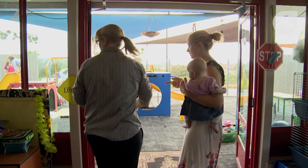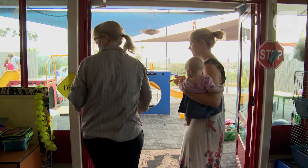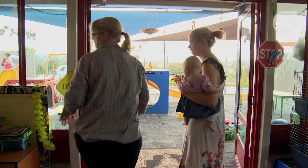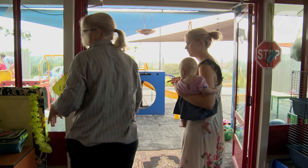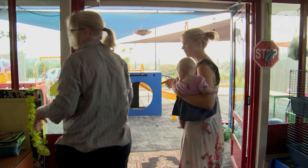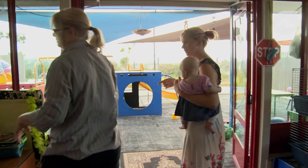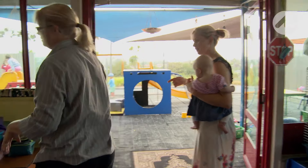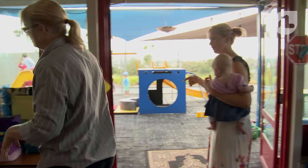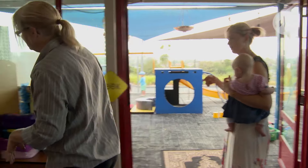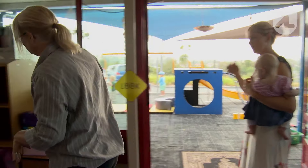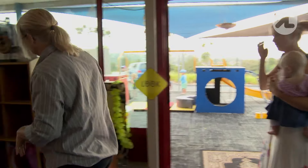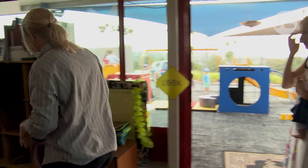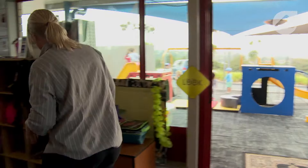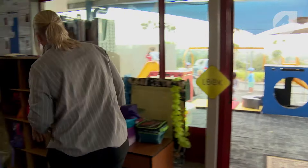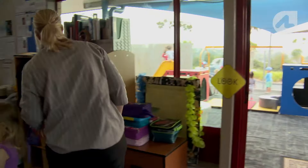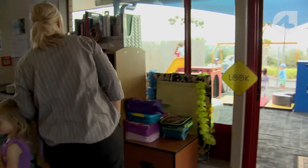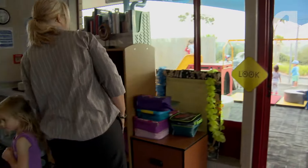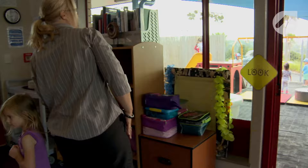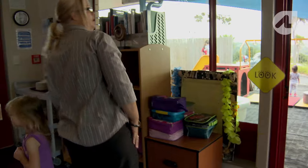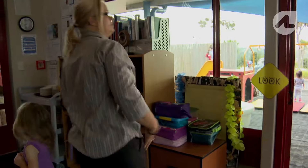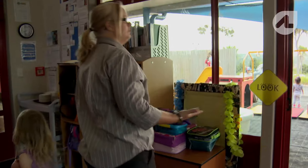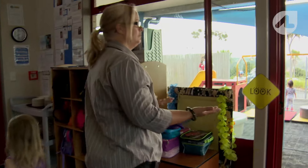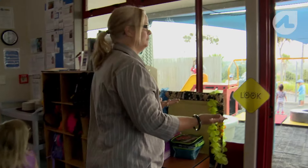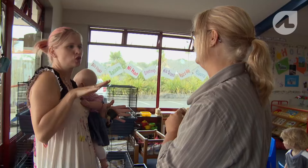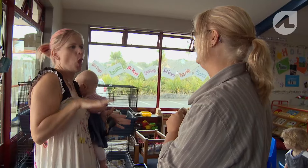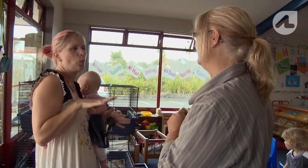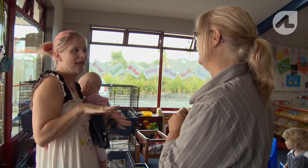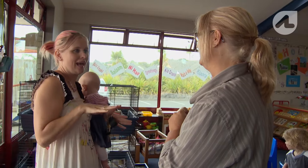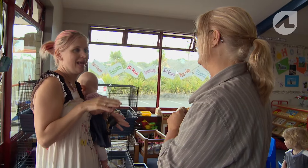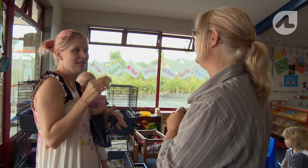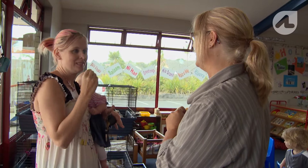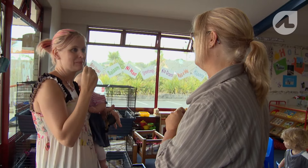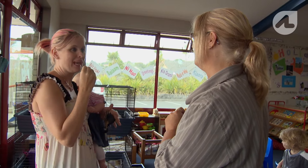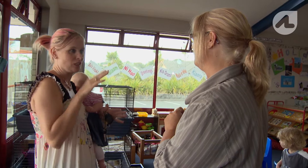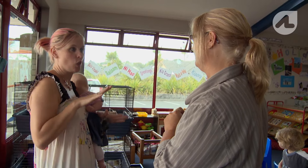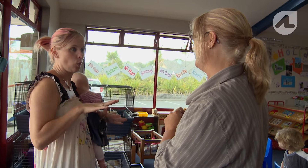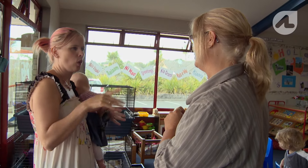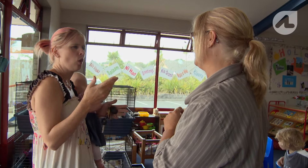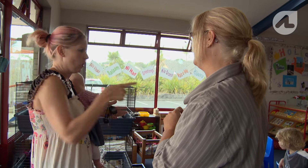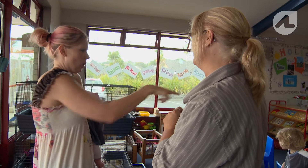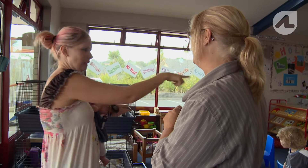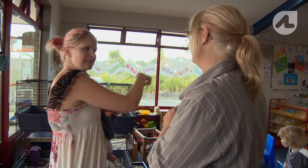(Teacher) In here...oh...? Just speak slowly.